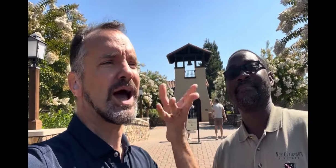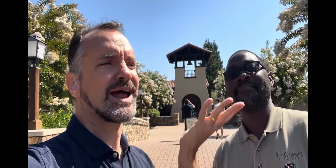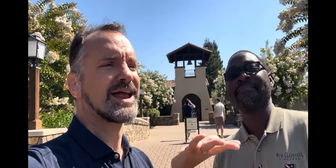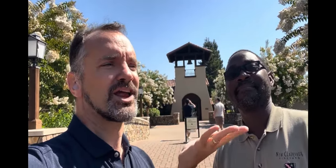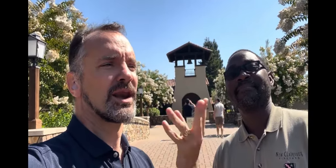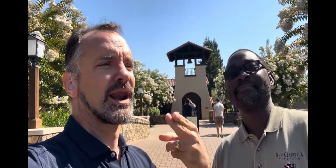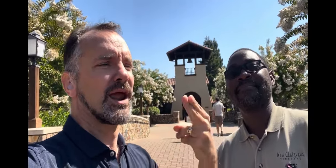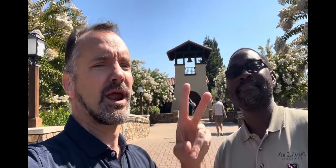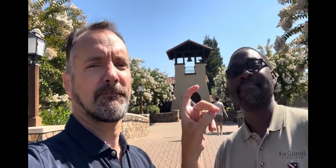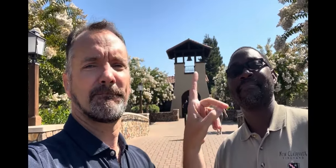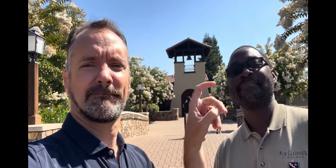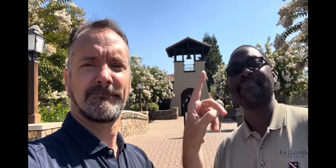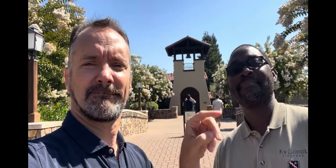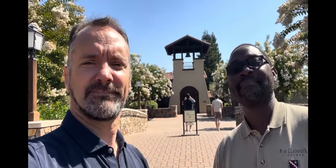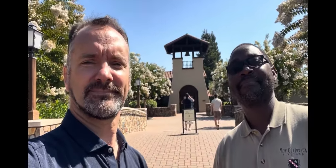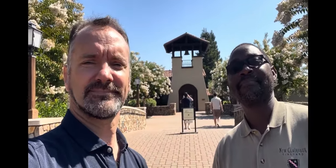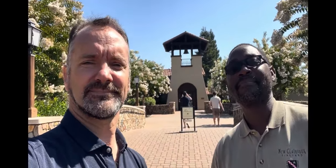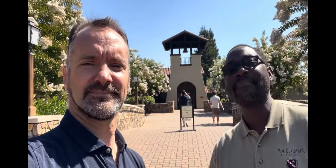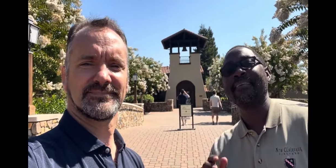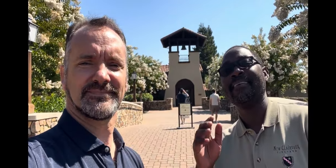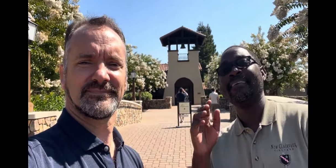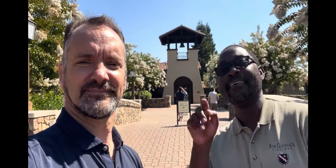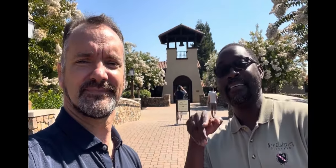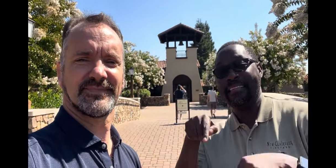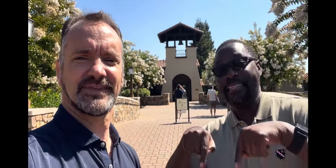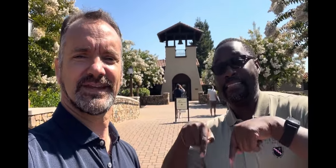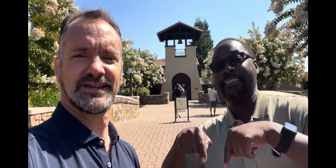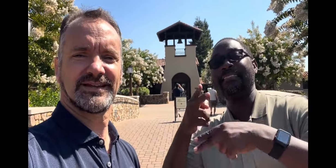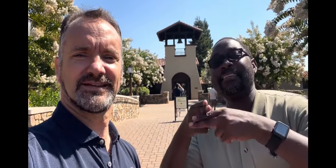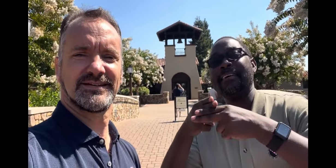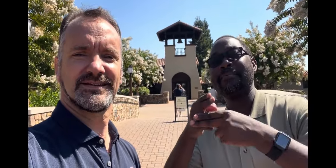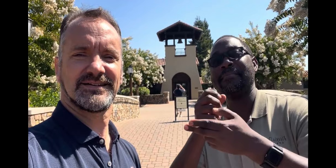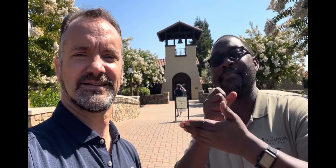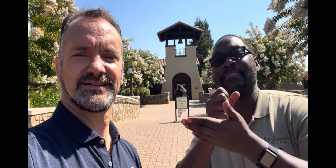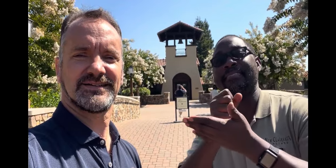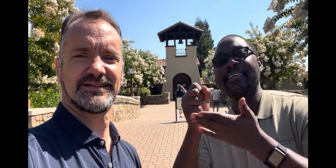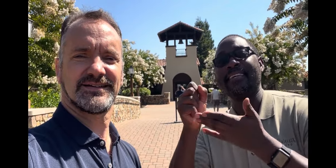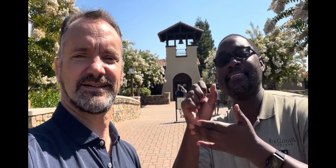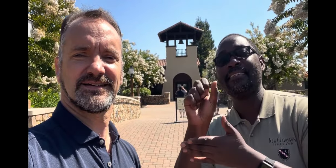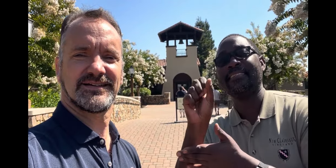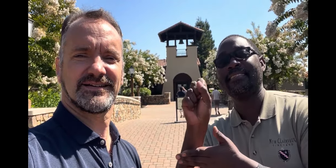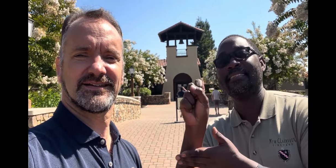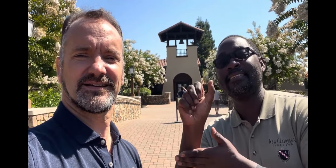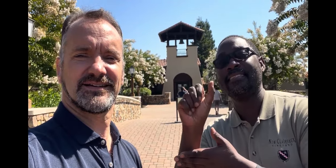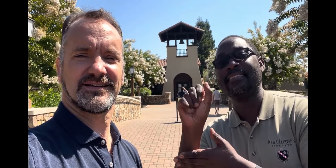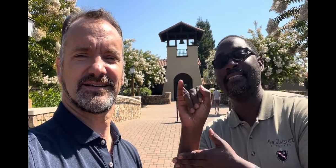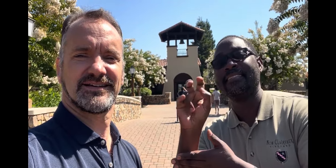So which Winery are we at? This Winery is called